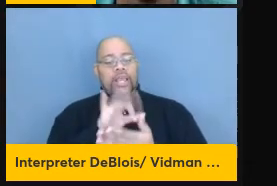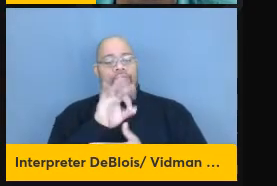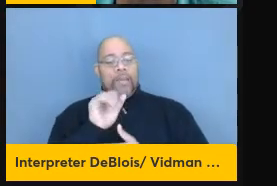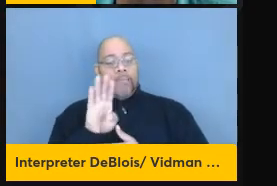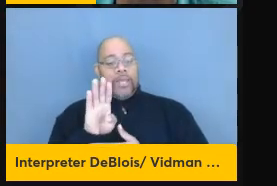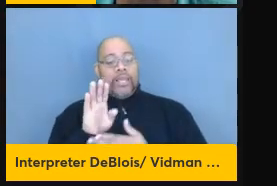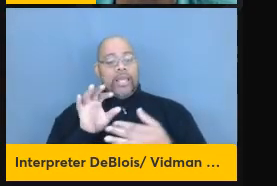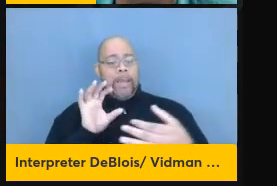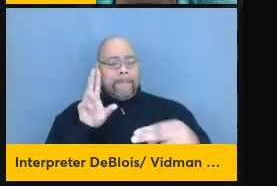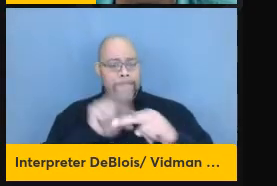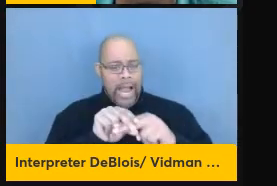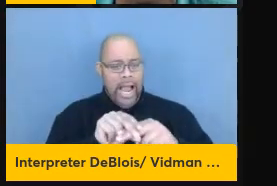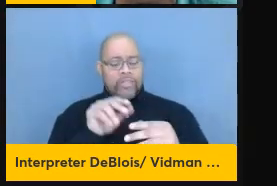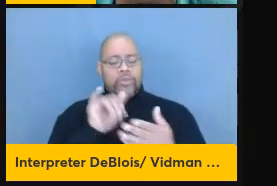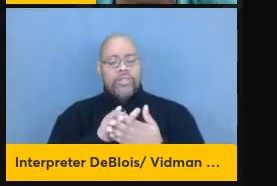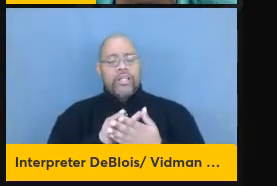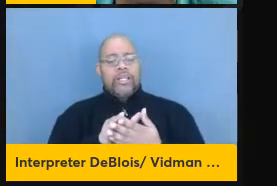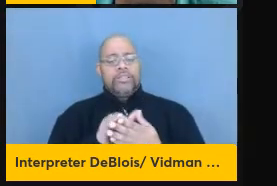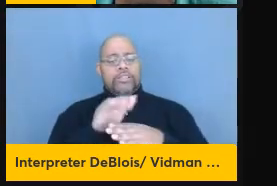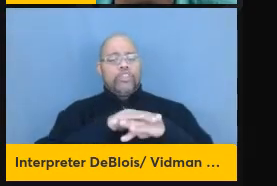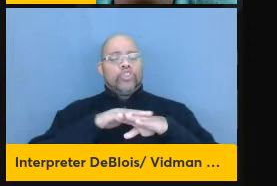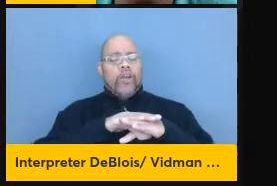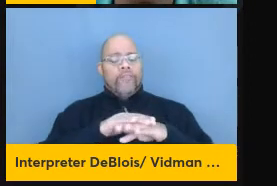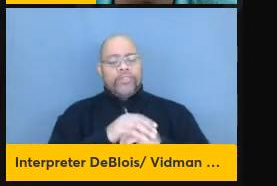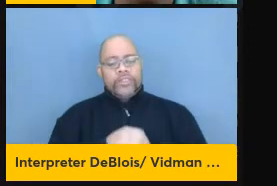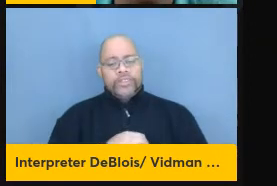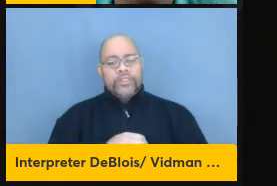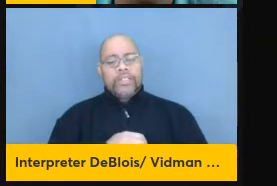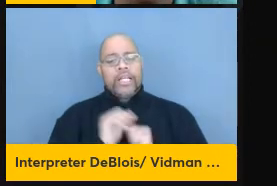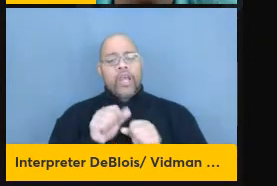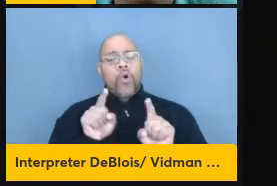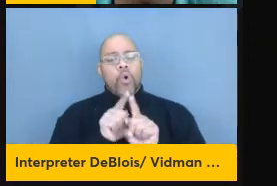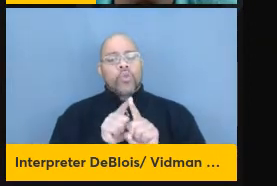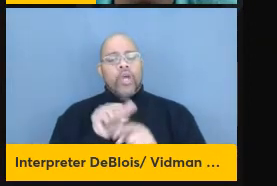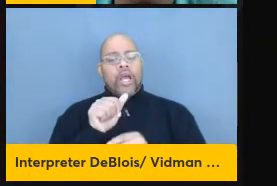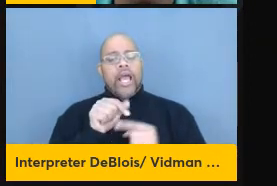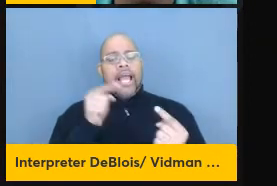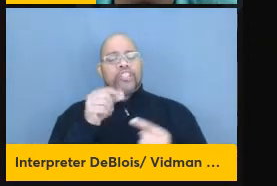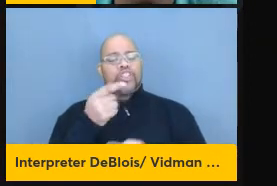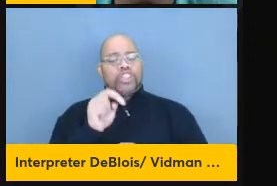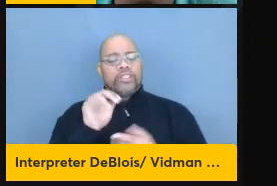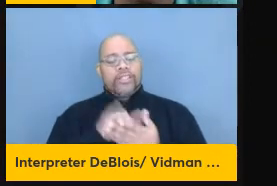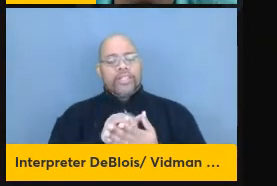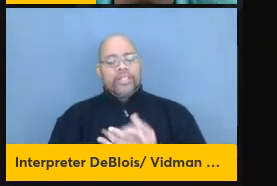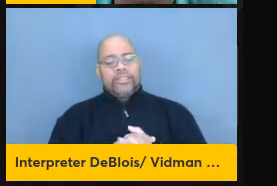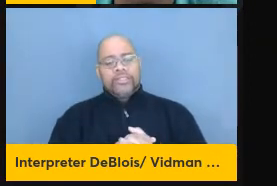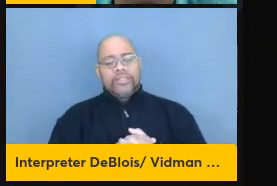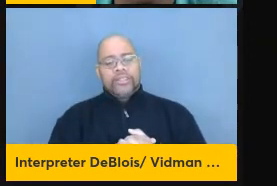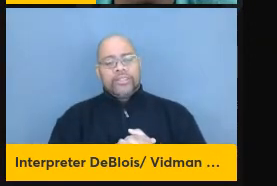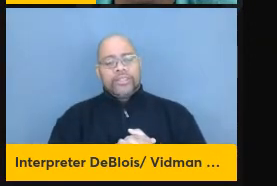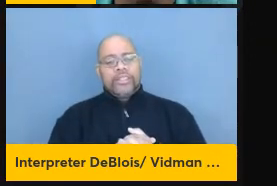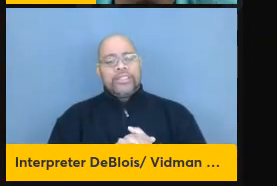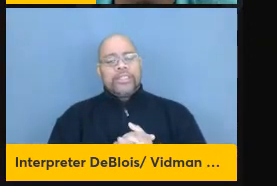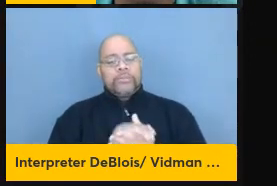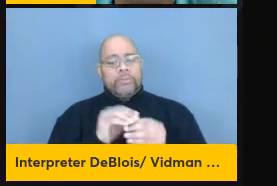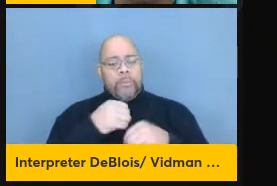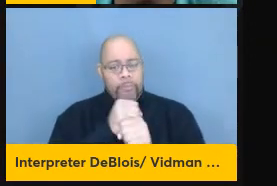antigens on the surface coat. They're also antigens here in the apical organelles that are secreted at the time of invasion,